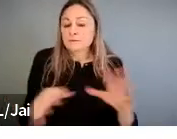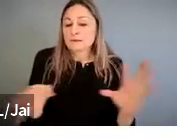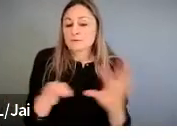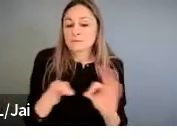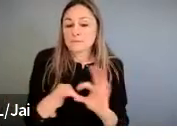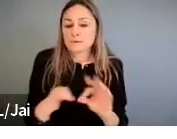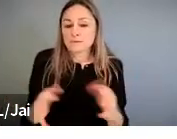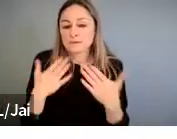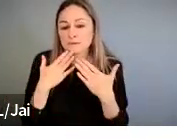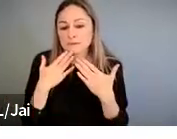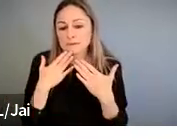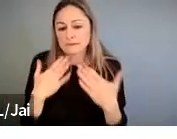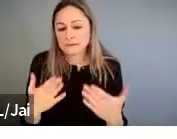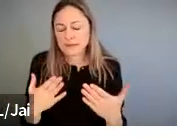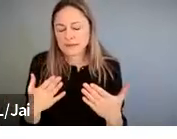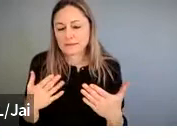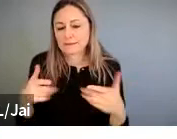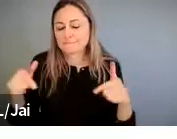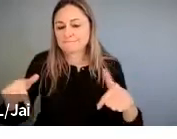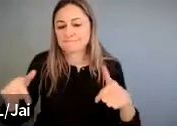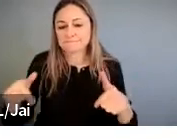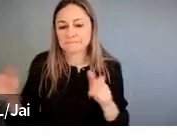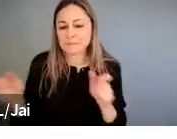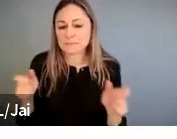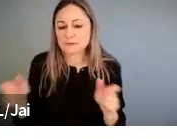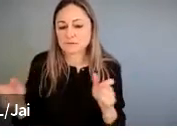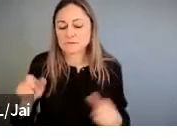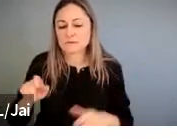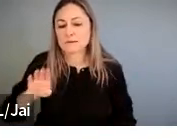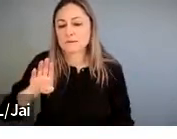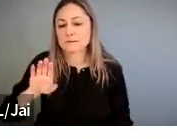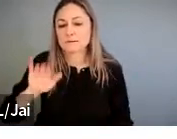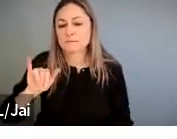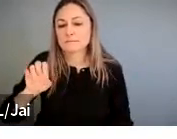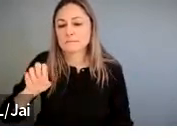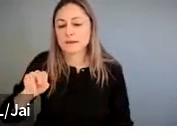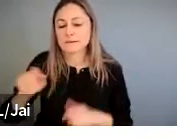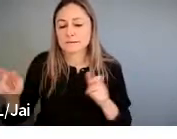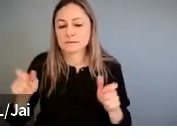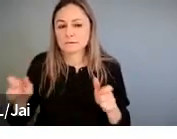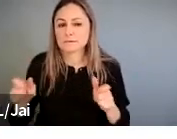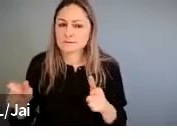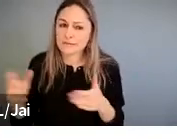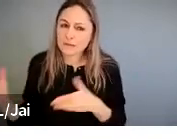the Biden Administration for including the voice of the disability community in this important